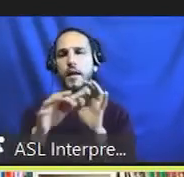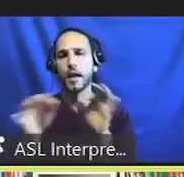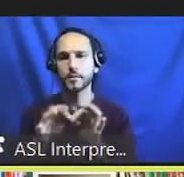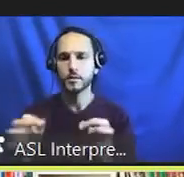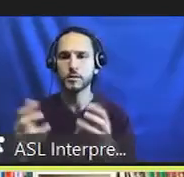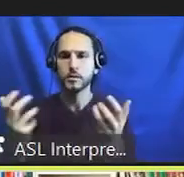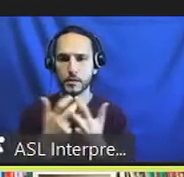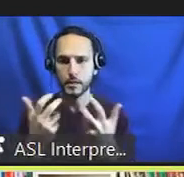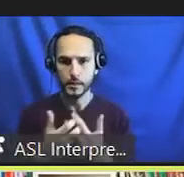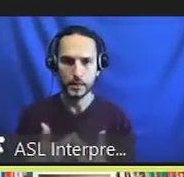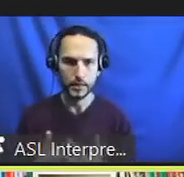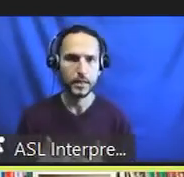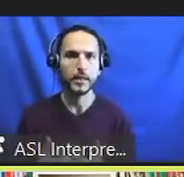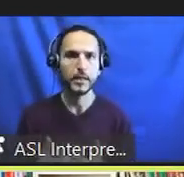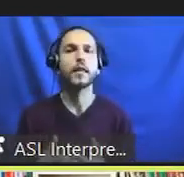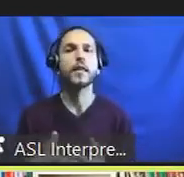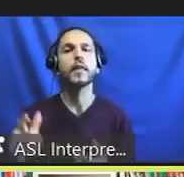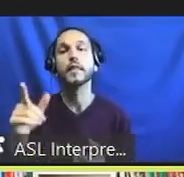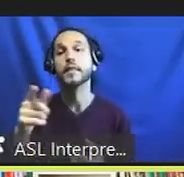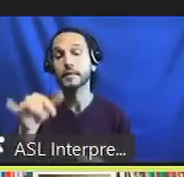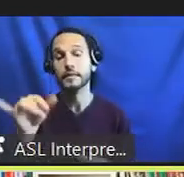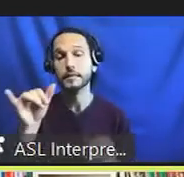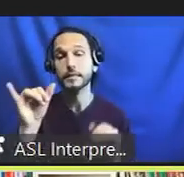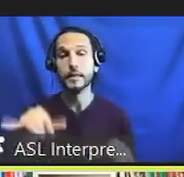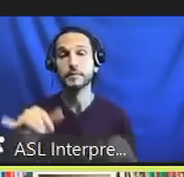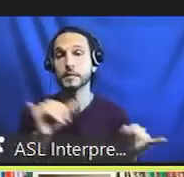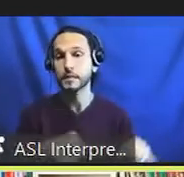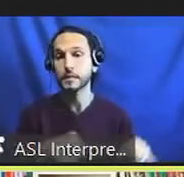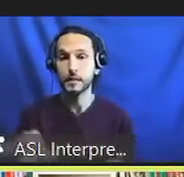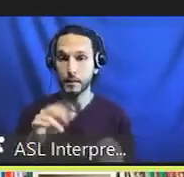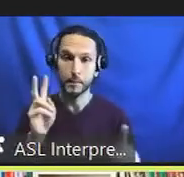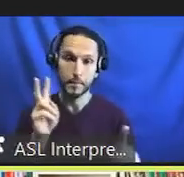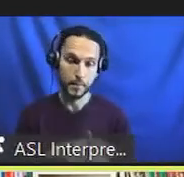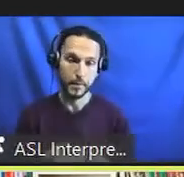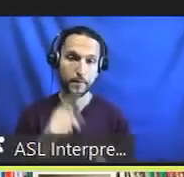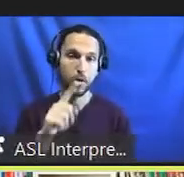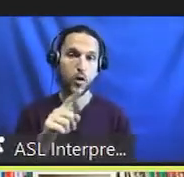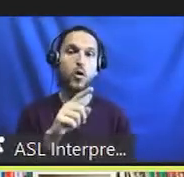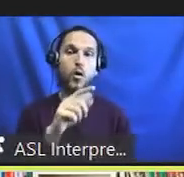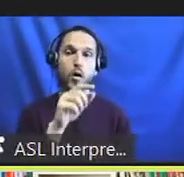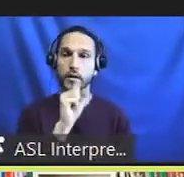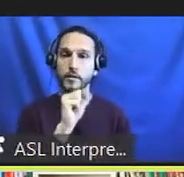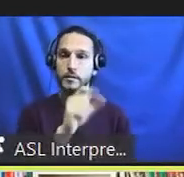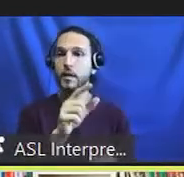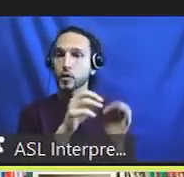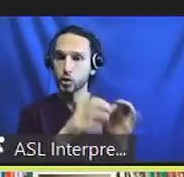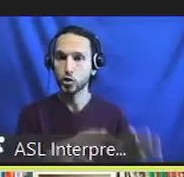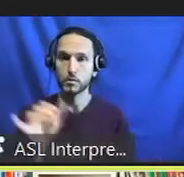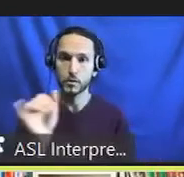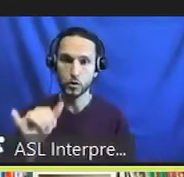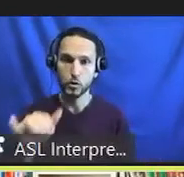So it's worth noting that the same standard basically applies to American Sign Language interpreting too.